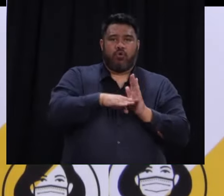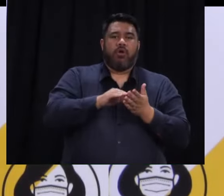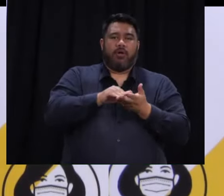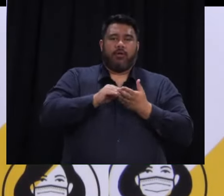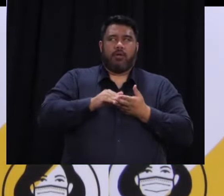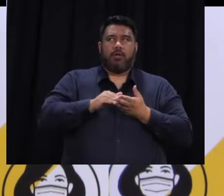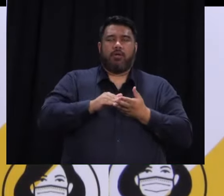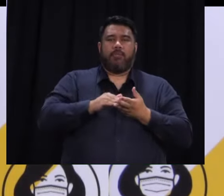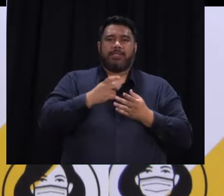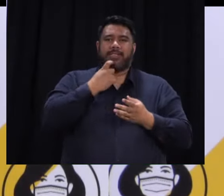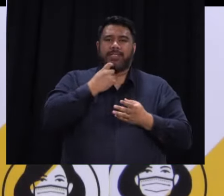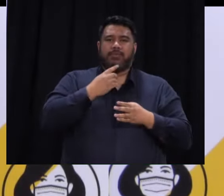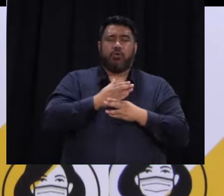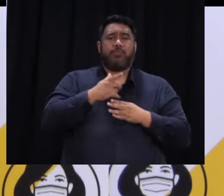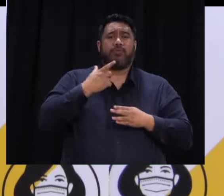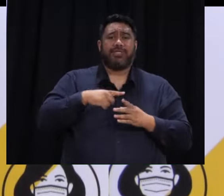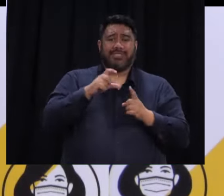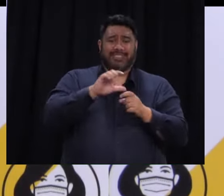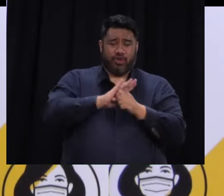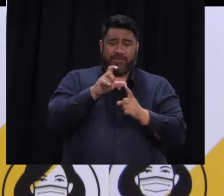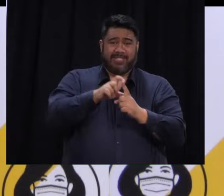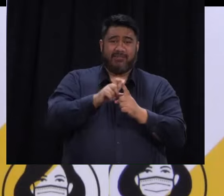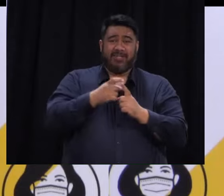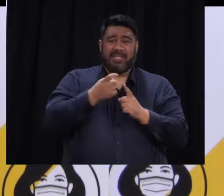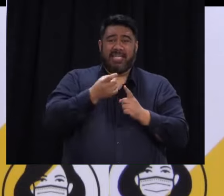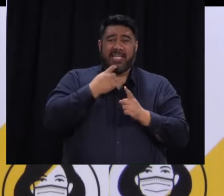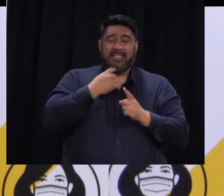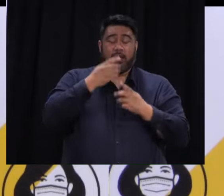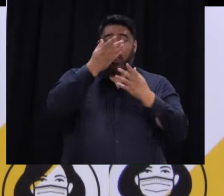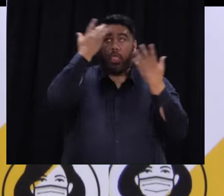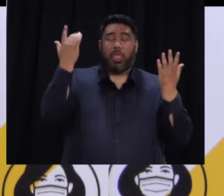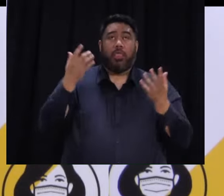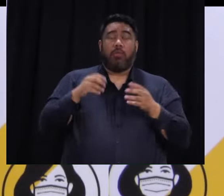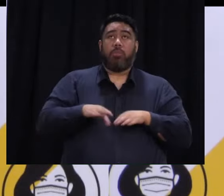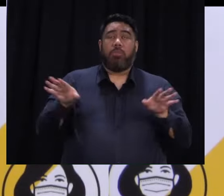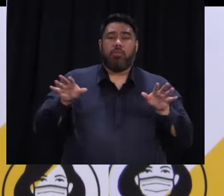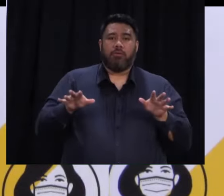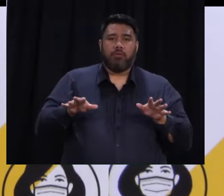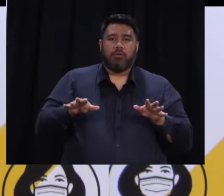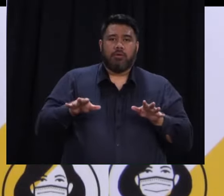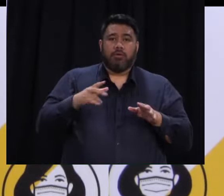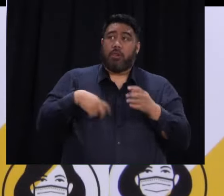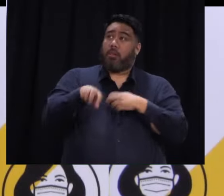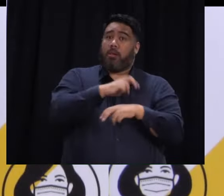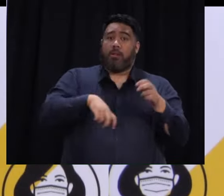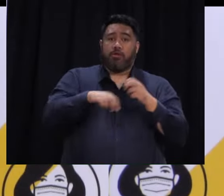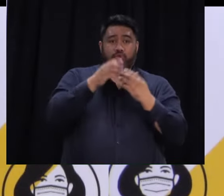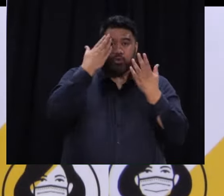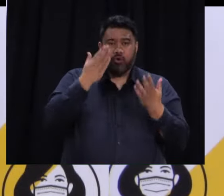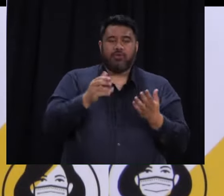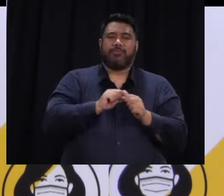emphasise just how important it is that everybody follows the rules. When we are dealing with